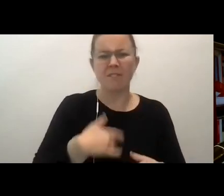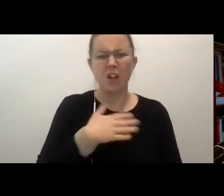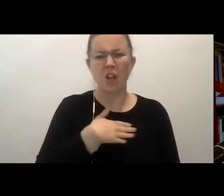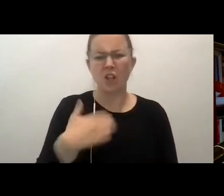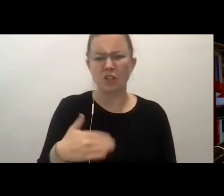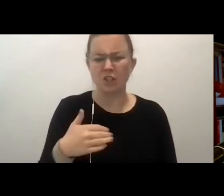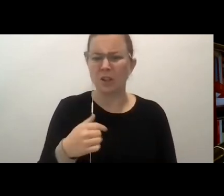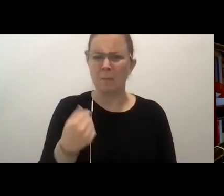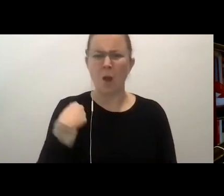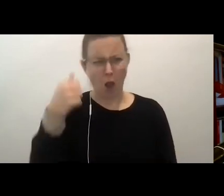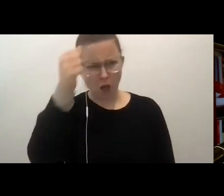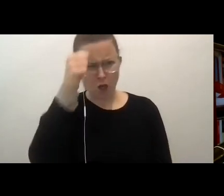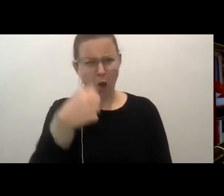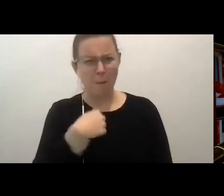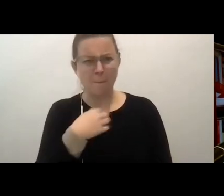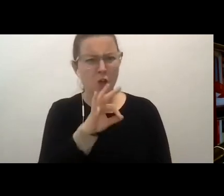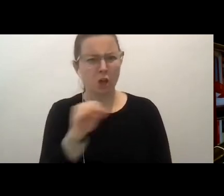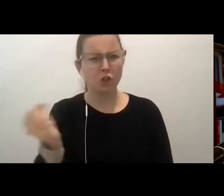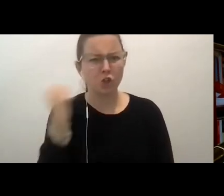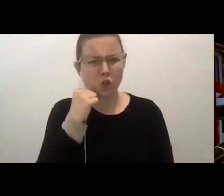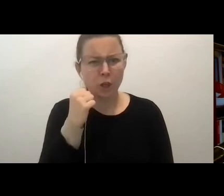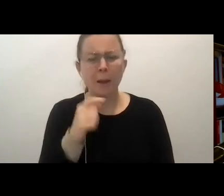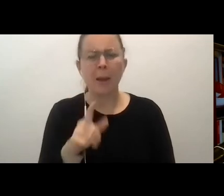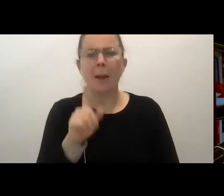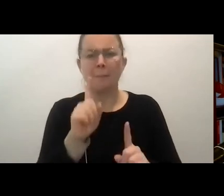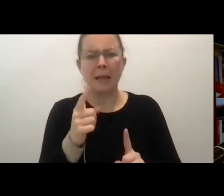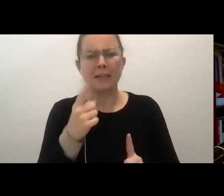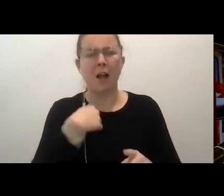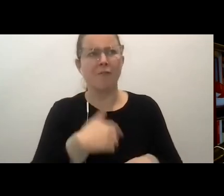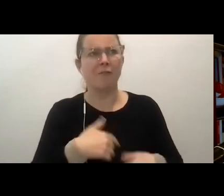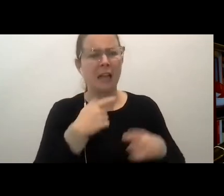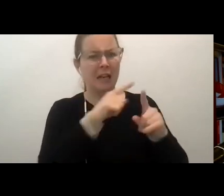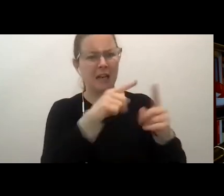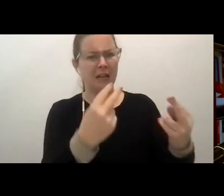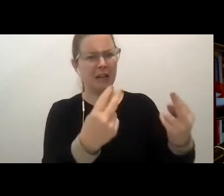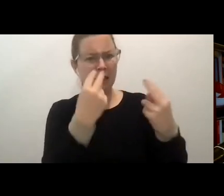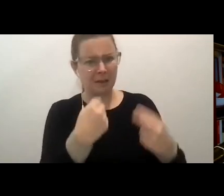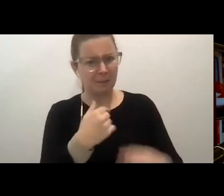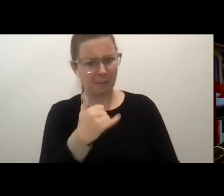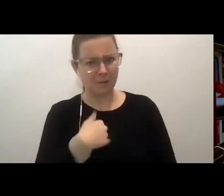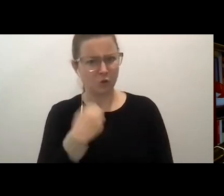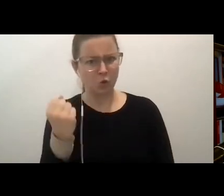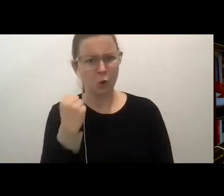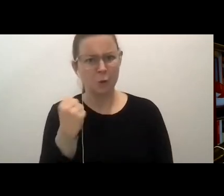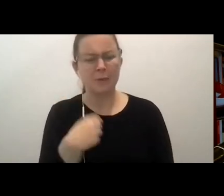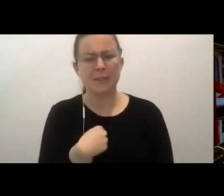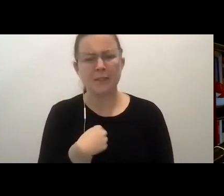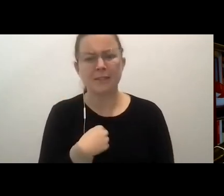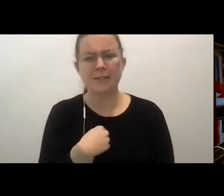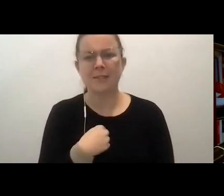stupid, but I worried that people would think that I was stupid and also people thought